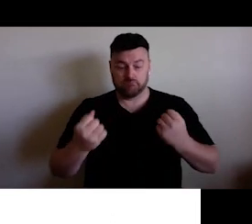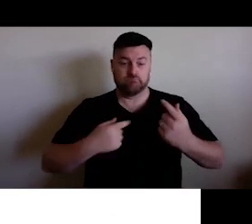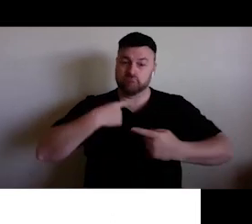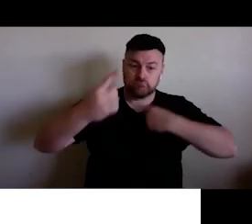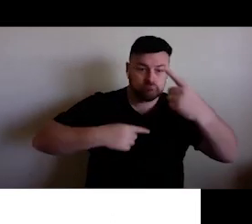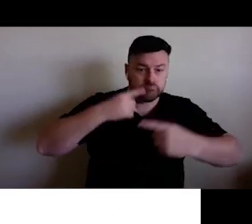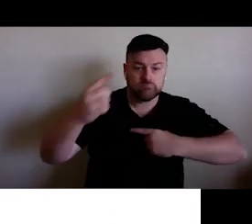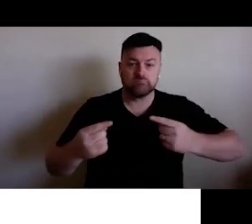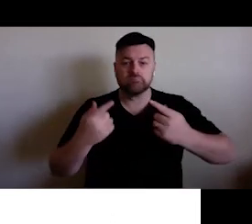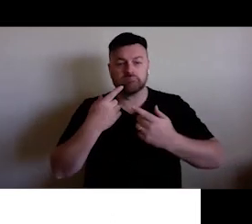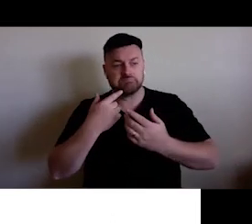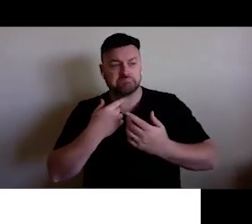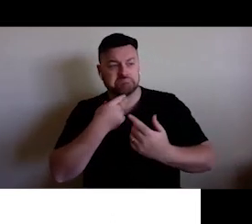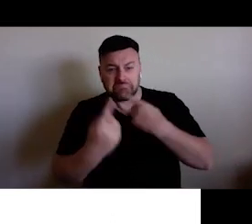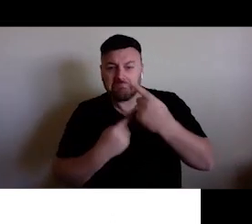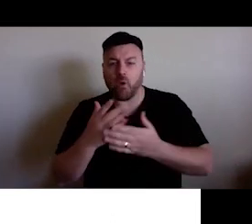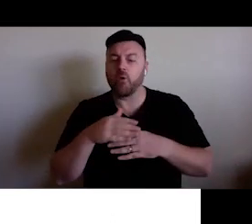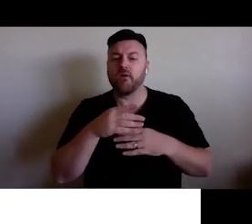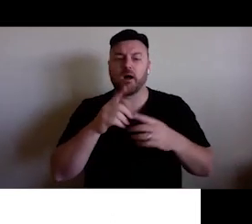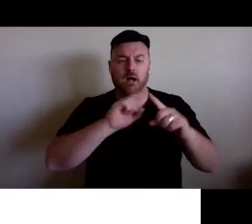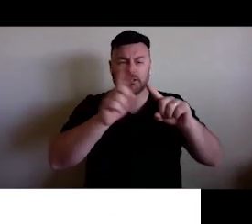120,000 on Instagram. And that got her noticed as somebody who was